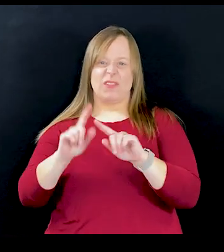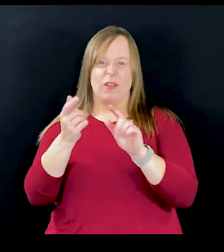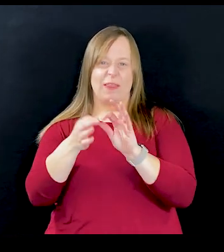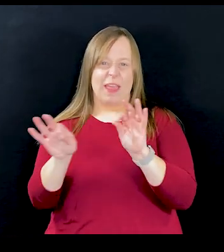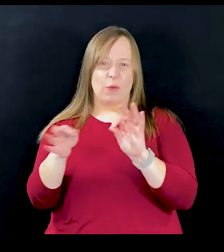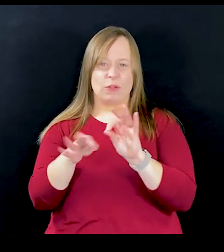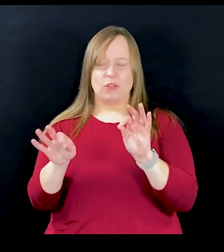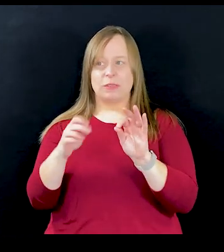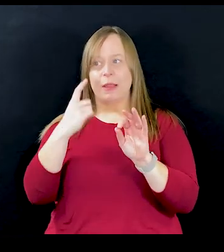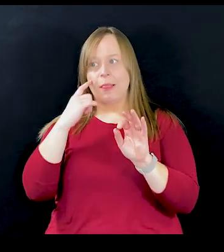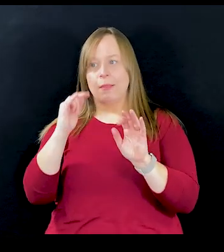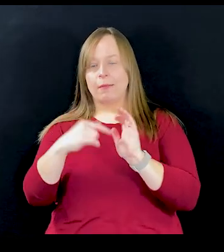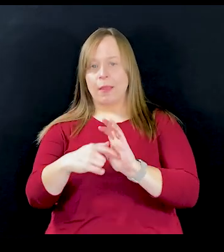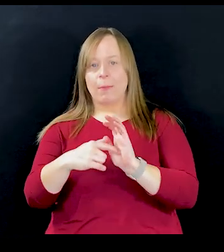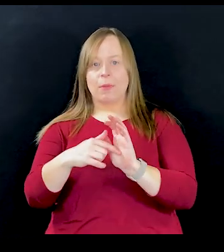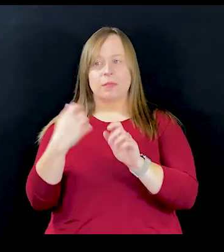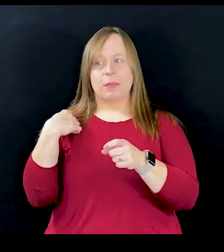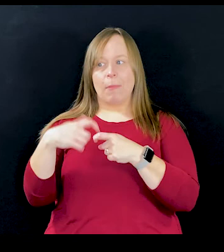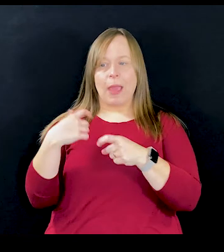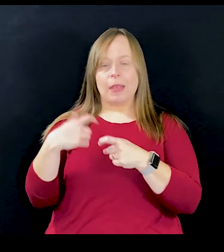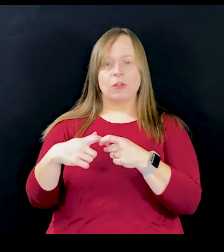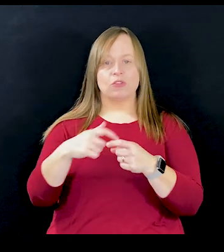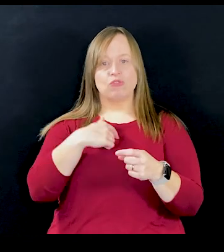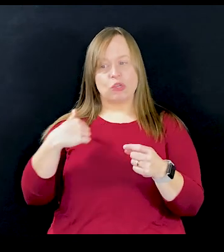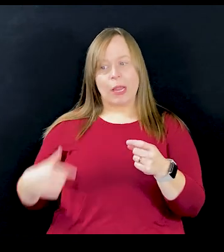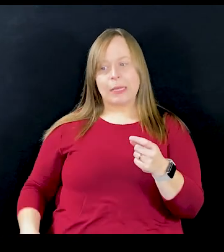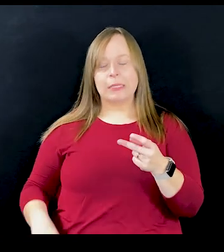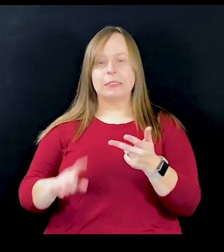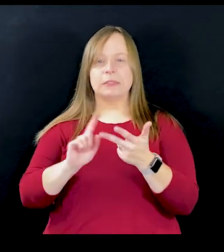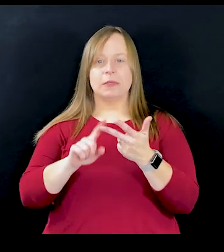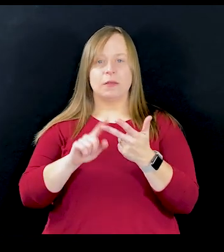into different languages, such as Spanish, Chinese.